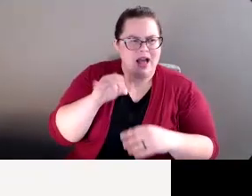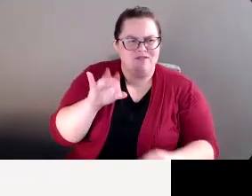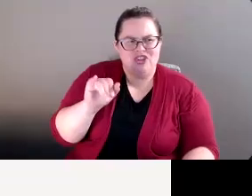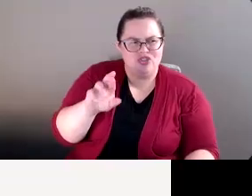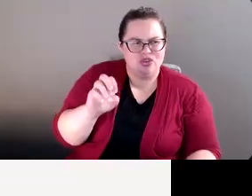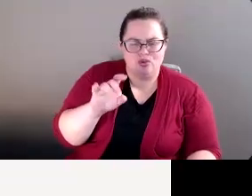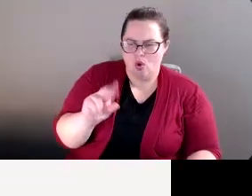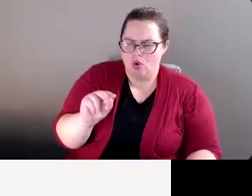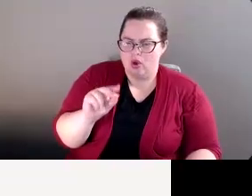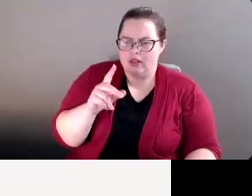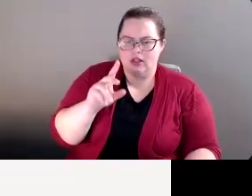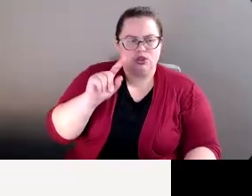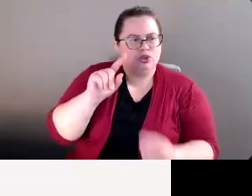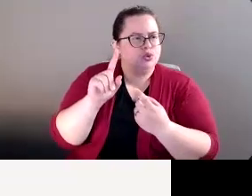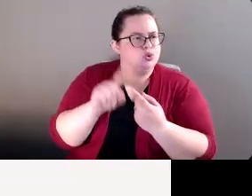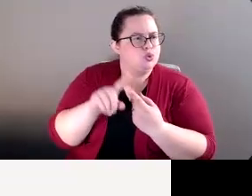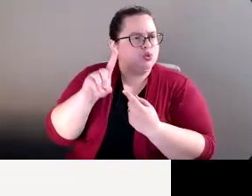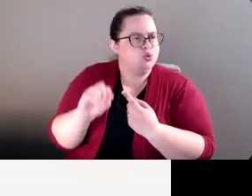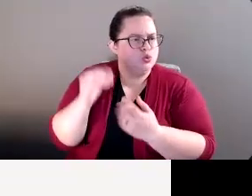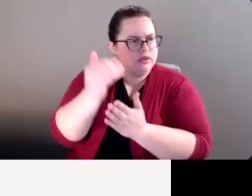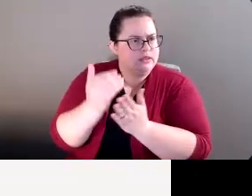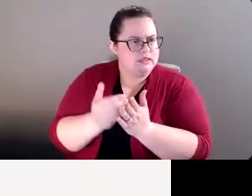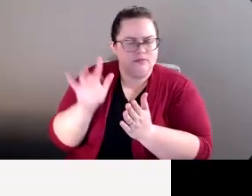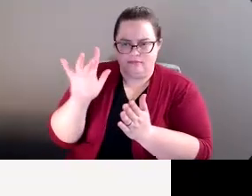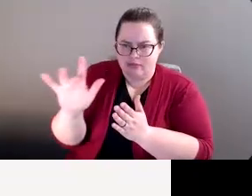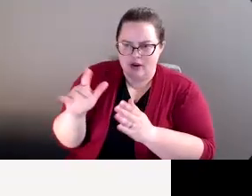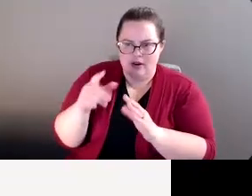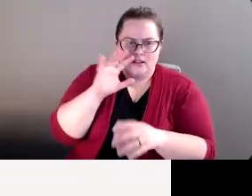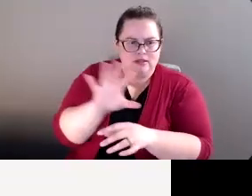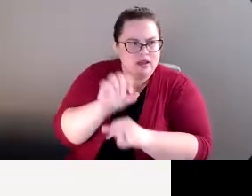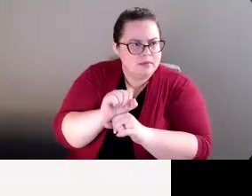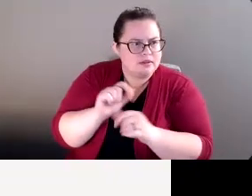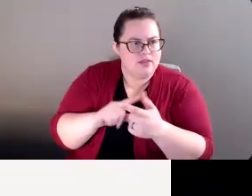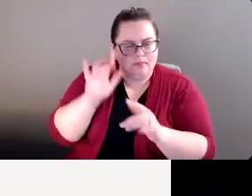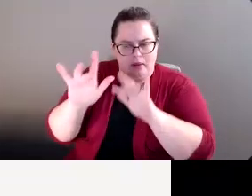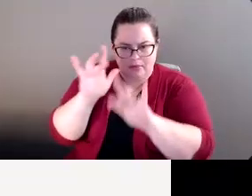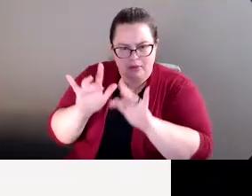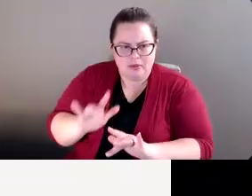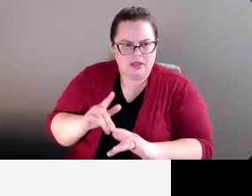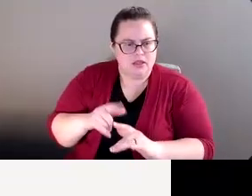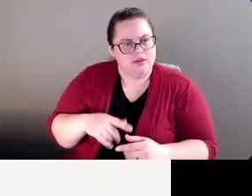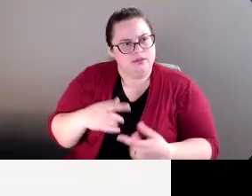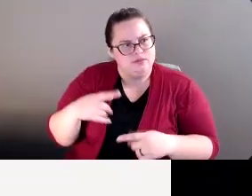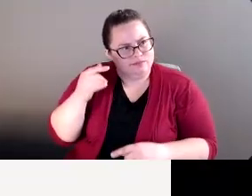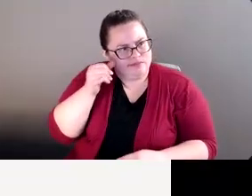You tap on the assignments and you kind of scroll through them. They take, quite a while to load and quite a while to scroll.